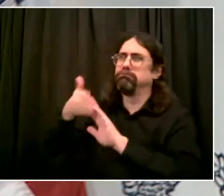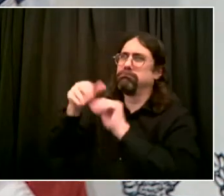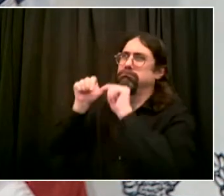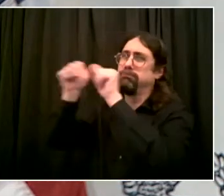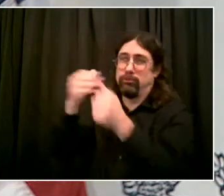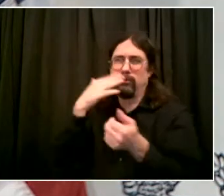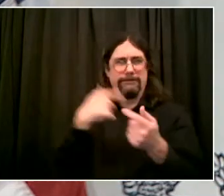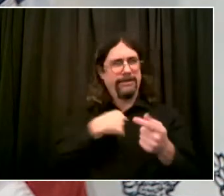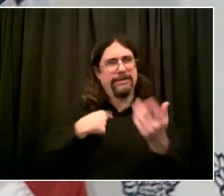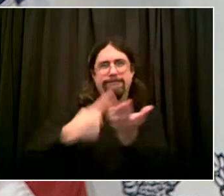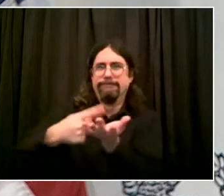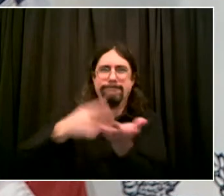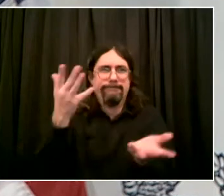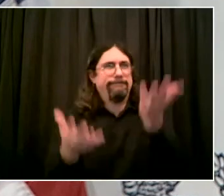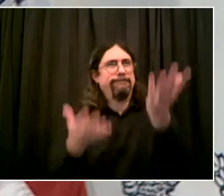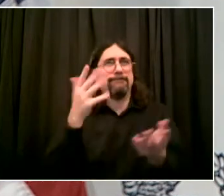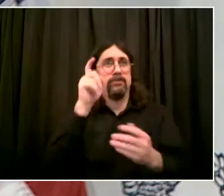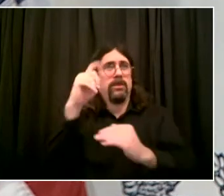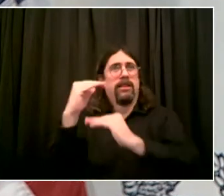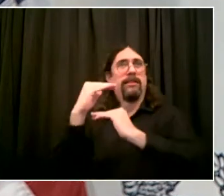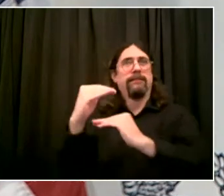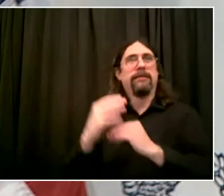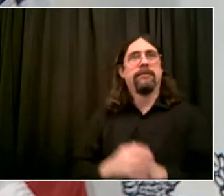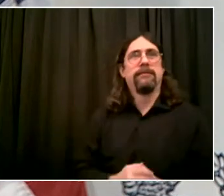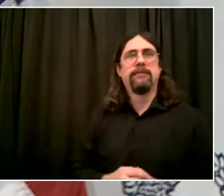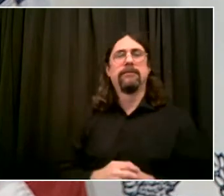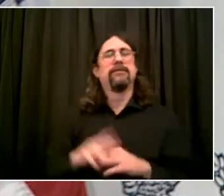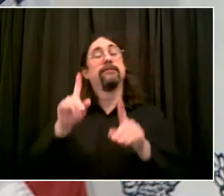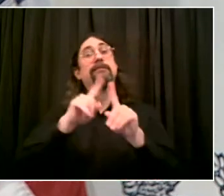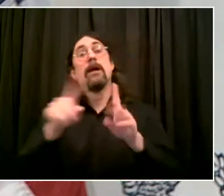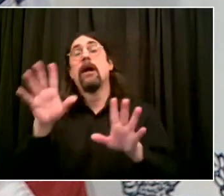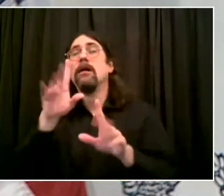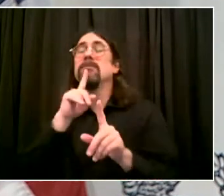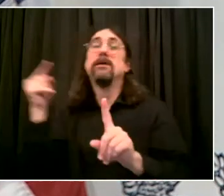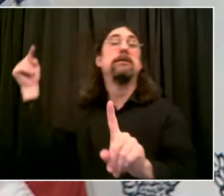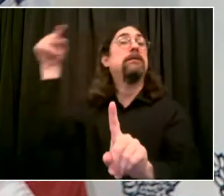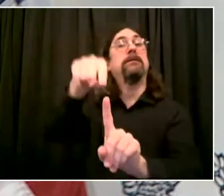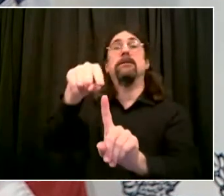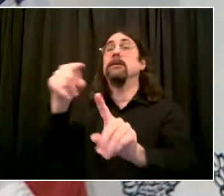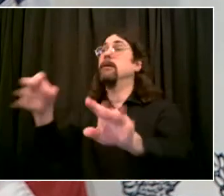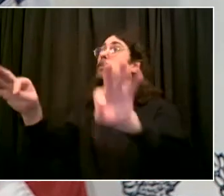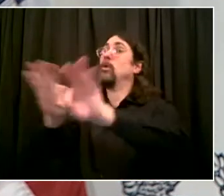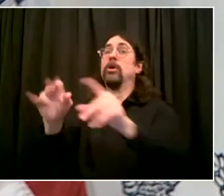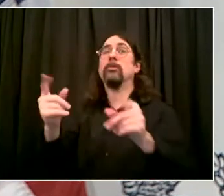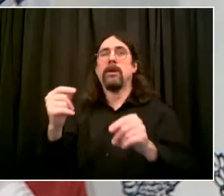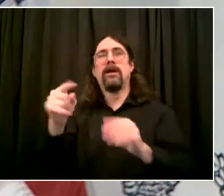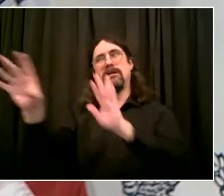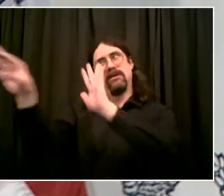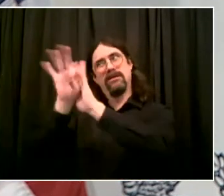MAKE SURE WITH THE MMCOUNUNY IT IMPORT INPUT WE SEE WHO DOES